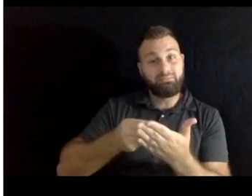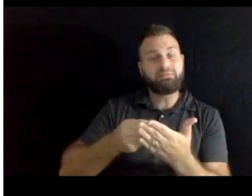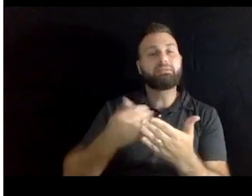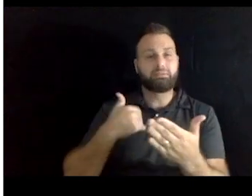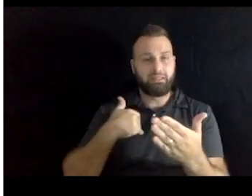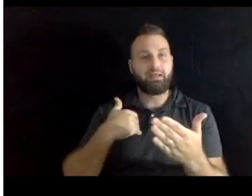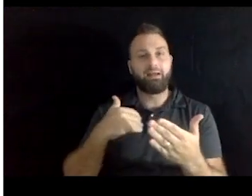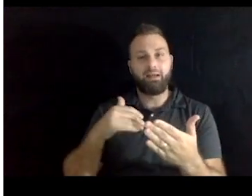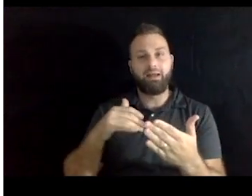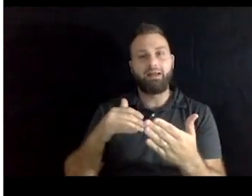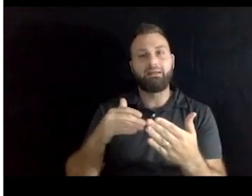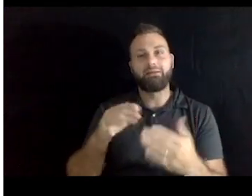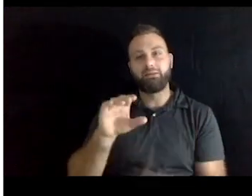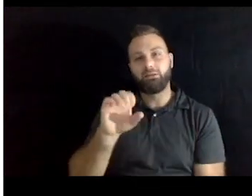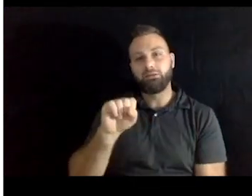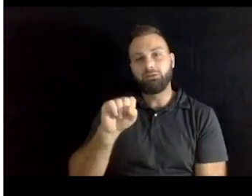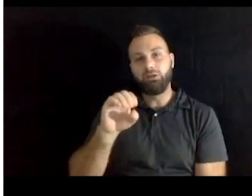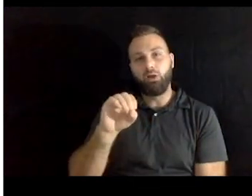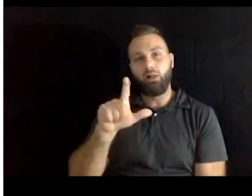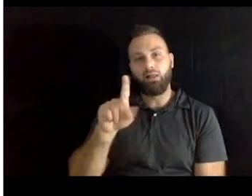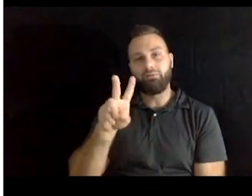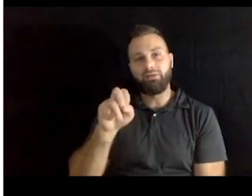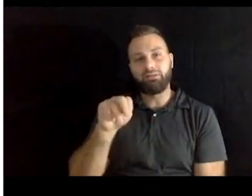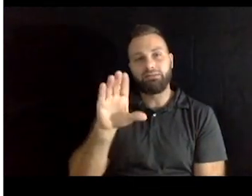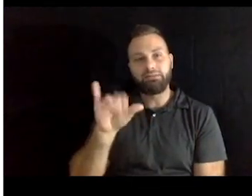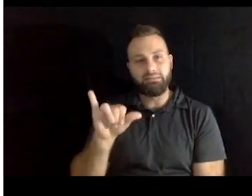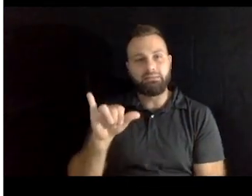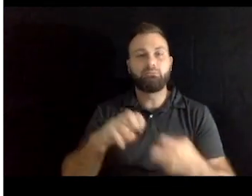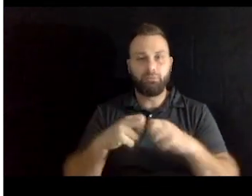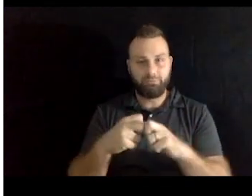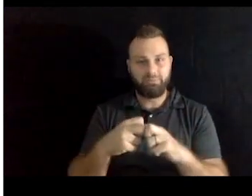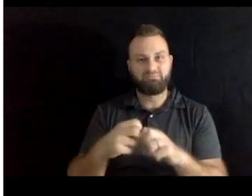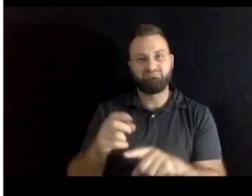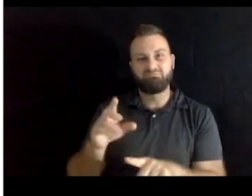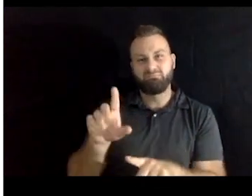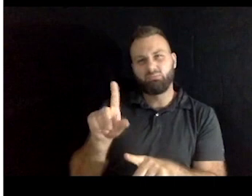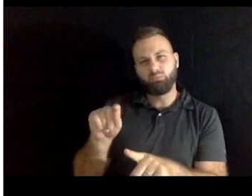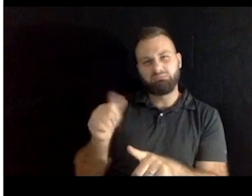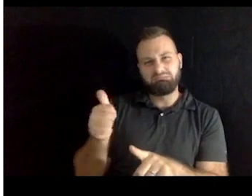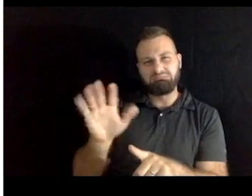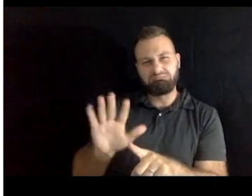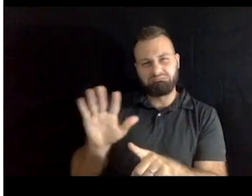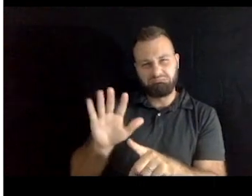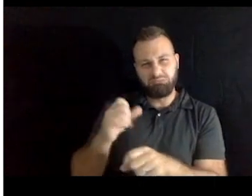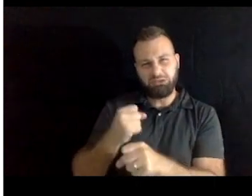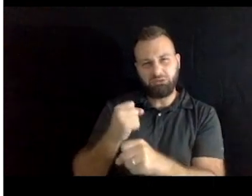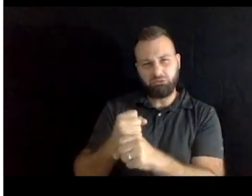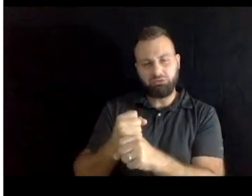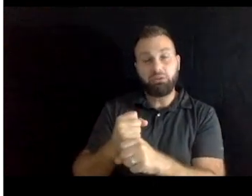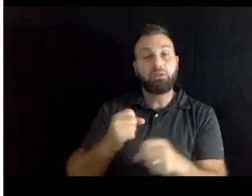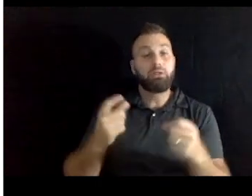Most recently in the mid twenty 10s and actually what they did is they briefly reallocated some of